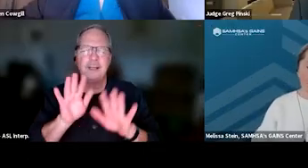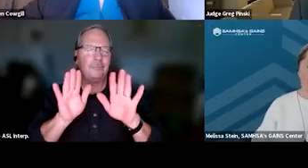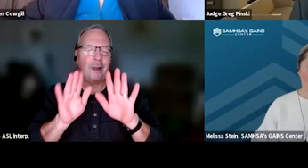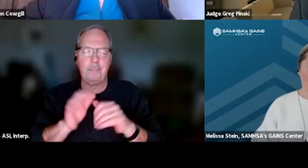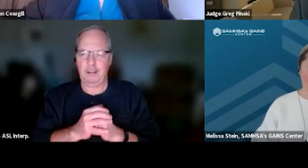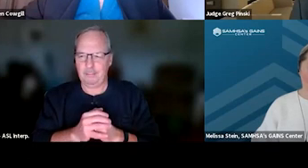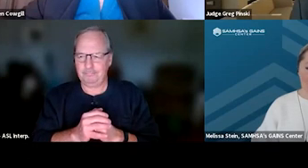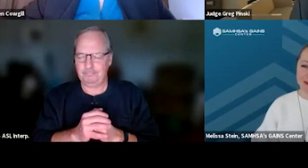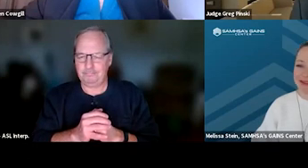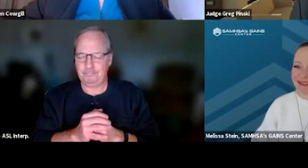Thank you.